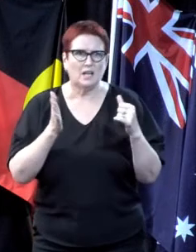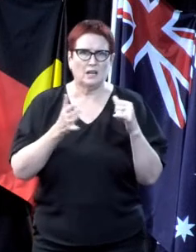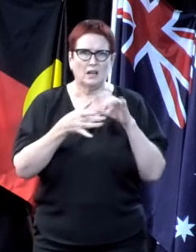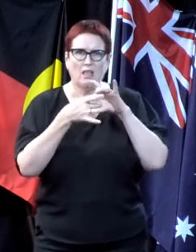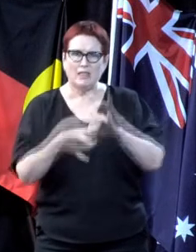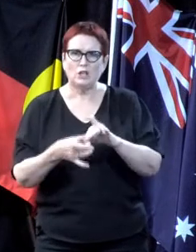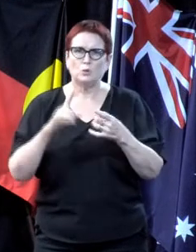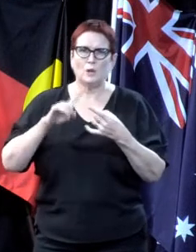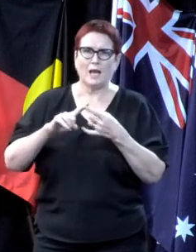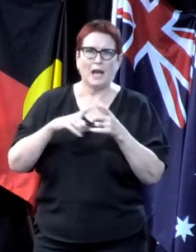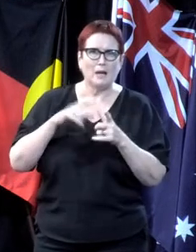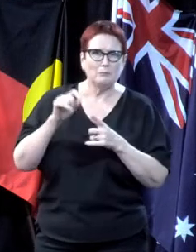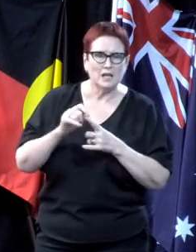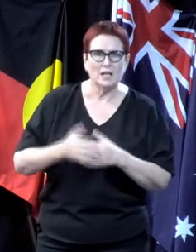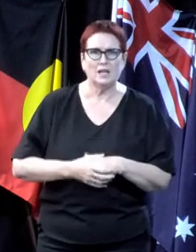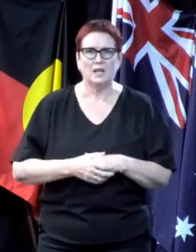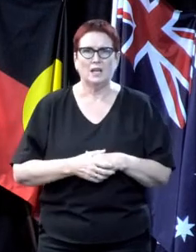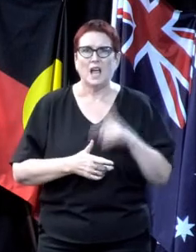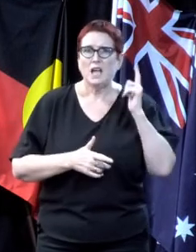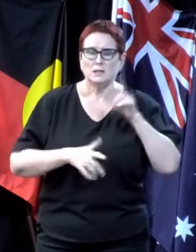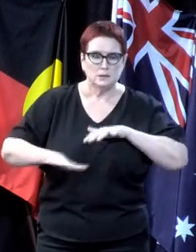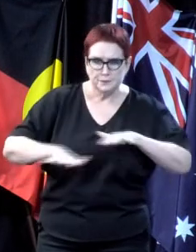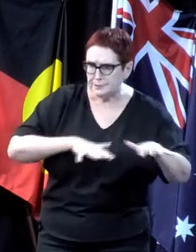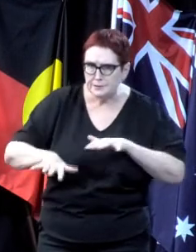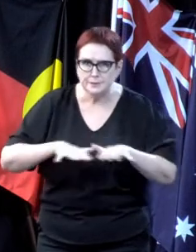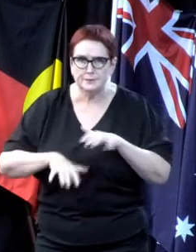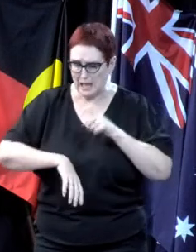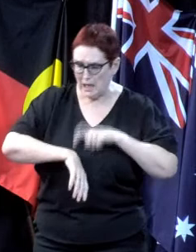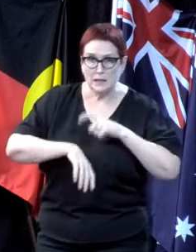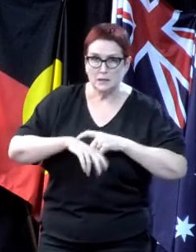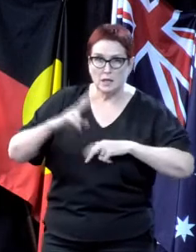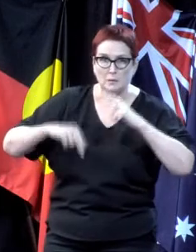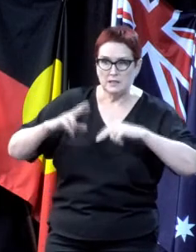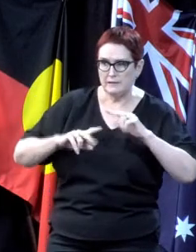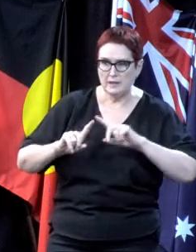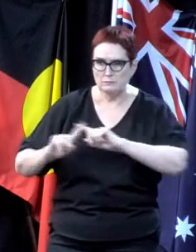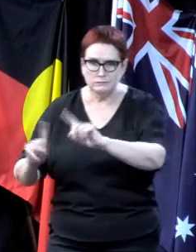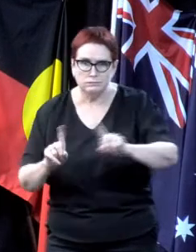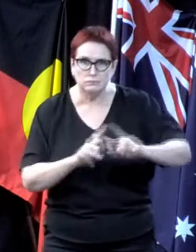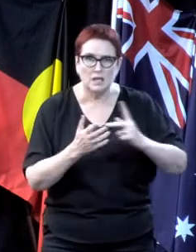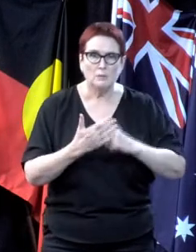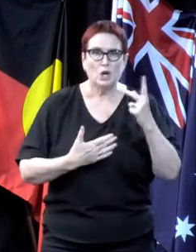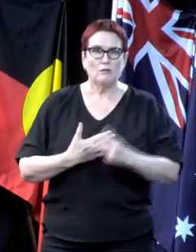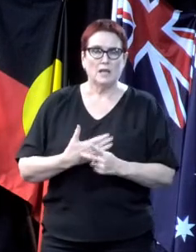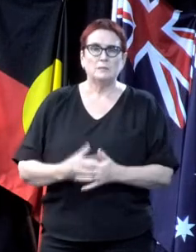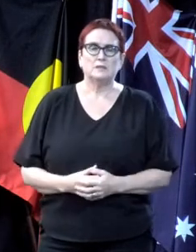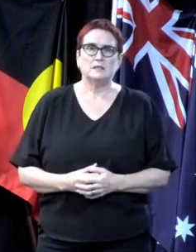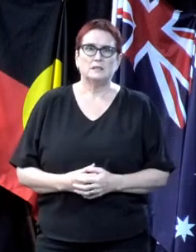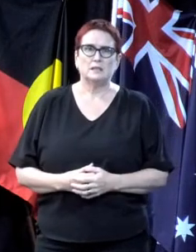demands on teachers to develop individual programs of learning and assessment, and the available time for staff to work collaboratively to develop